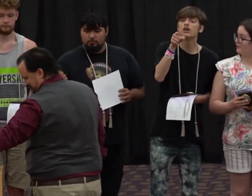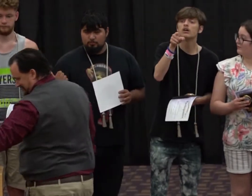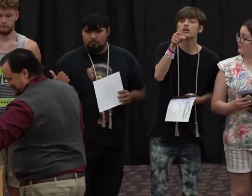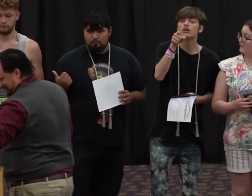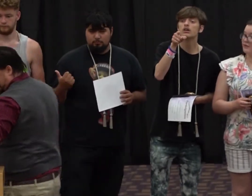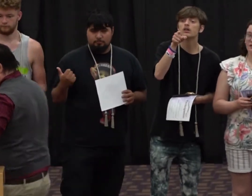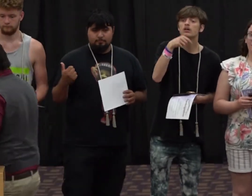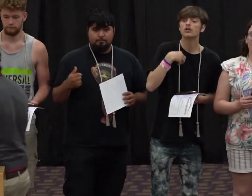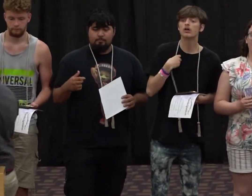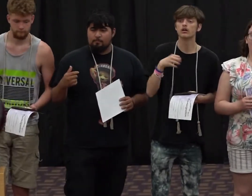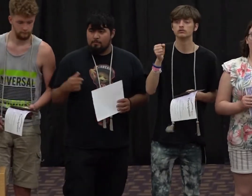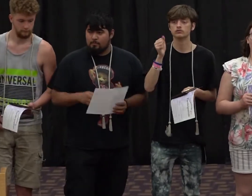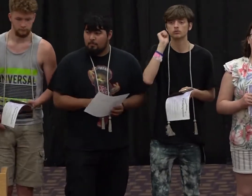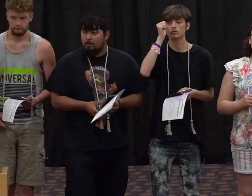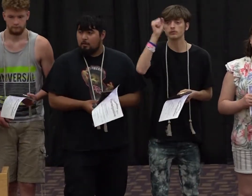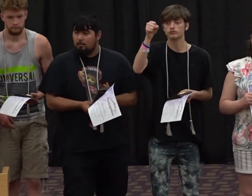They're proud Firebirds.